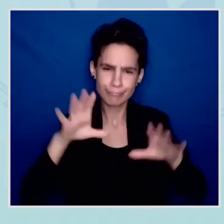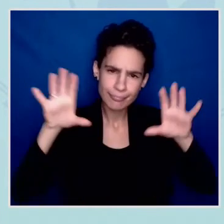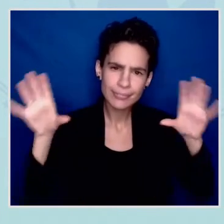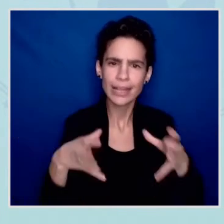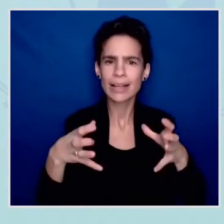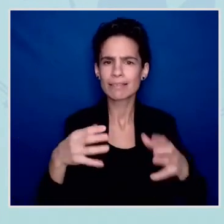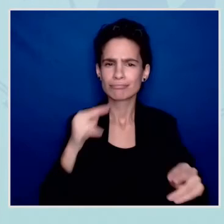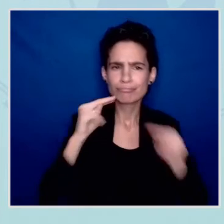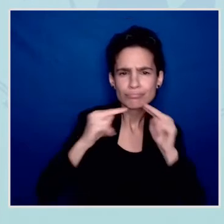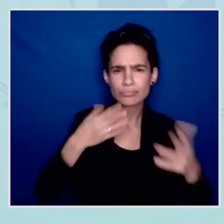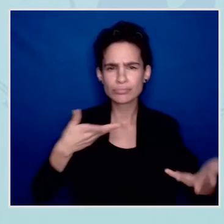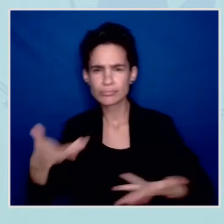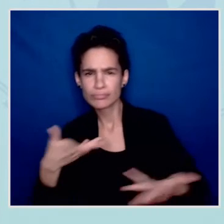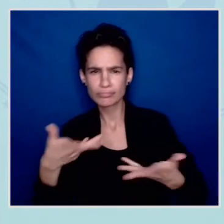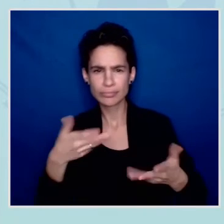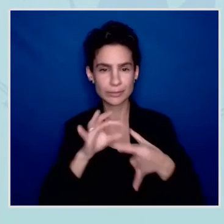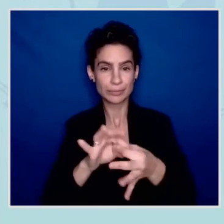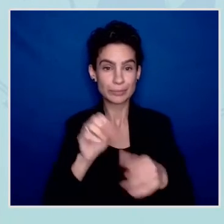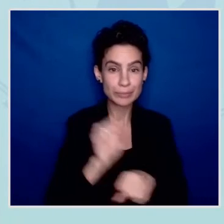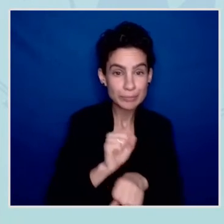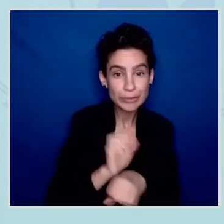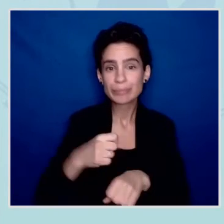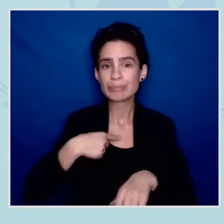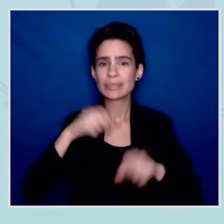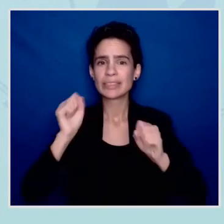WE CAN DEFEND WORKERS RIGHTS,